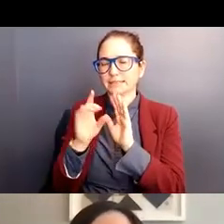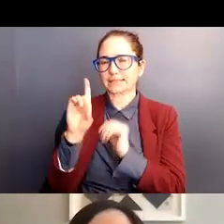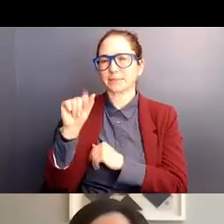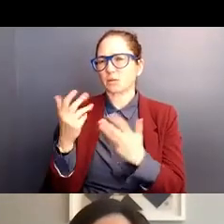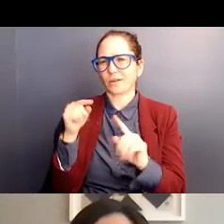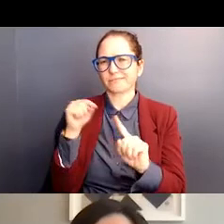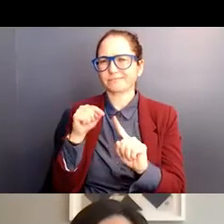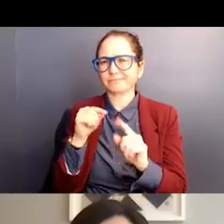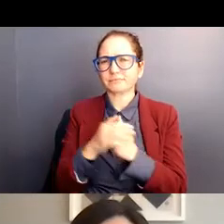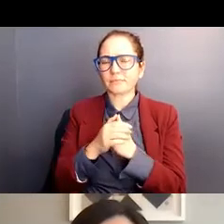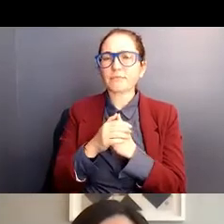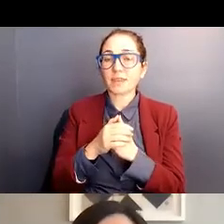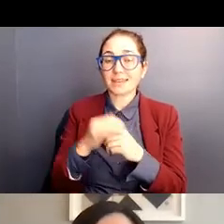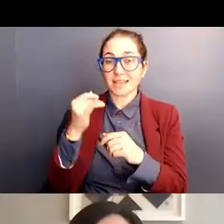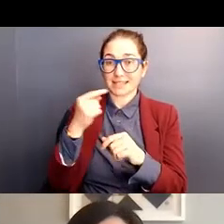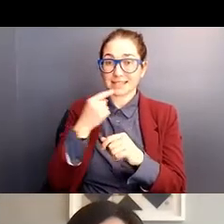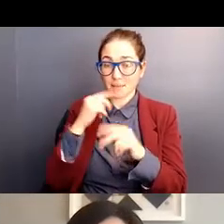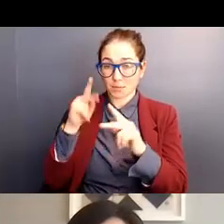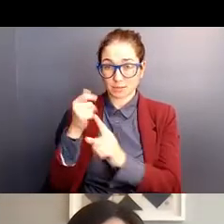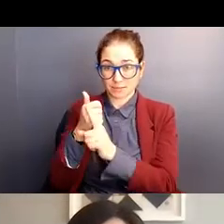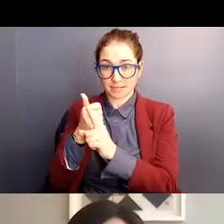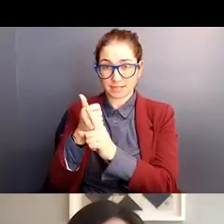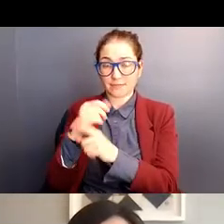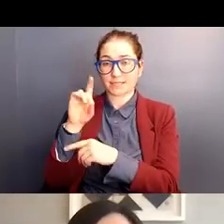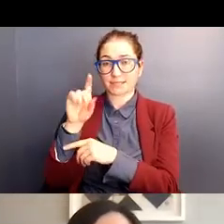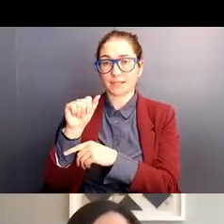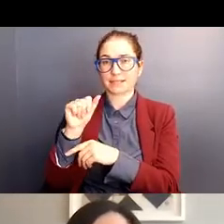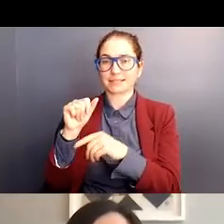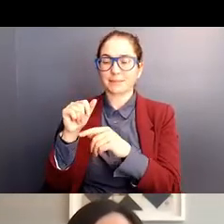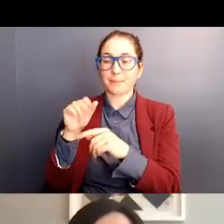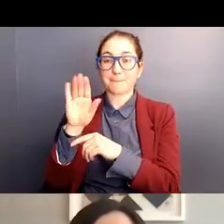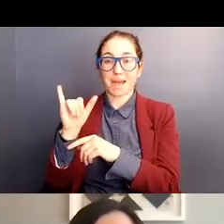a person is disabled by society's barriers. So it is really